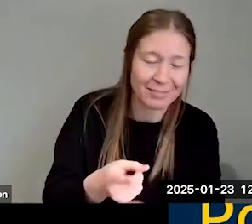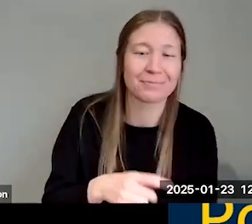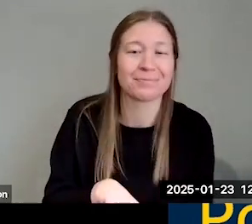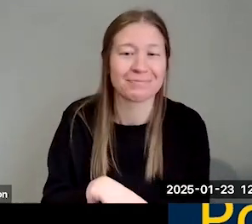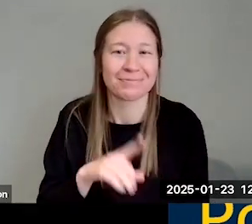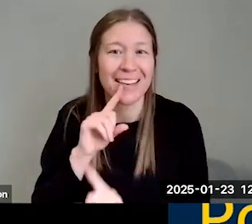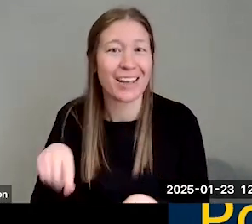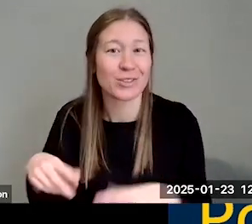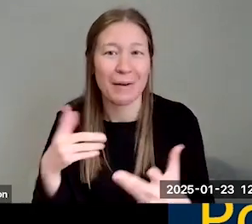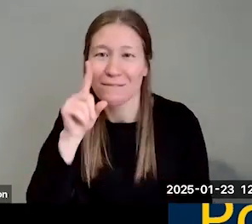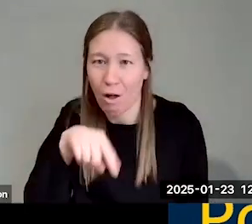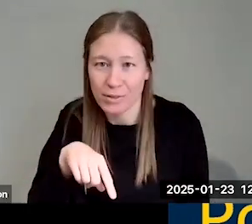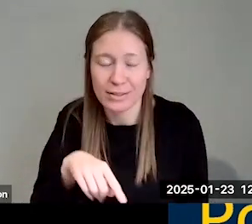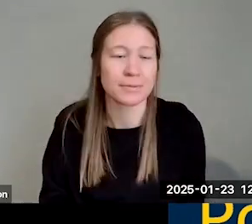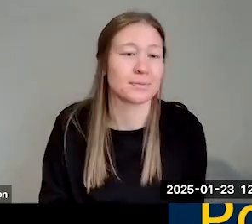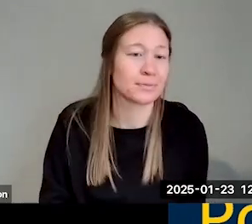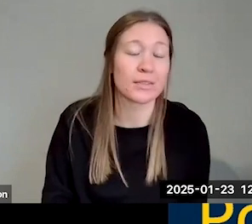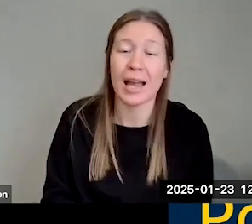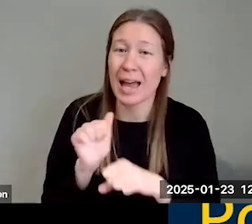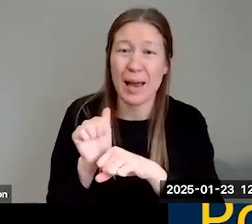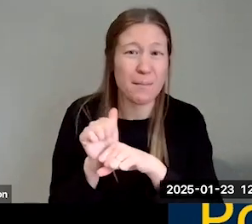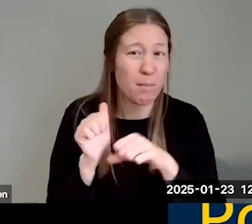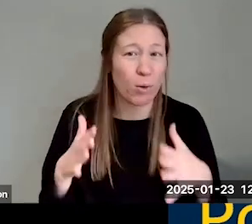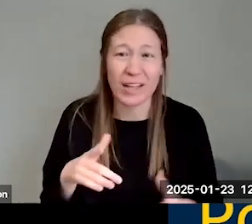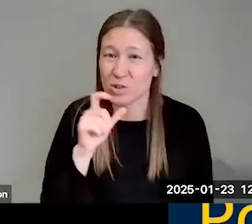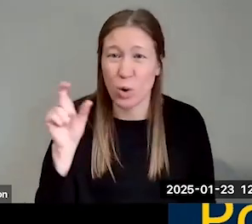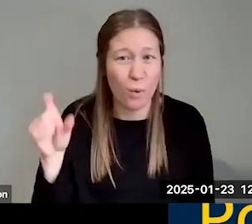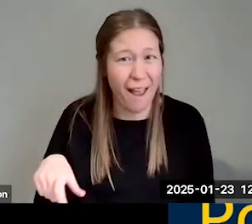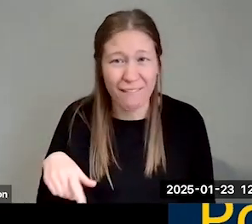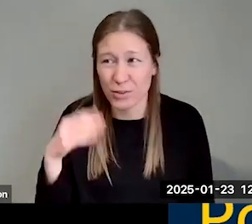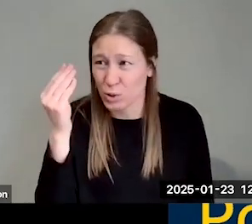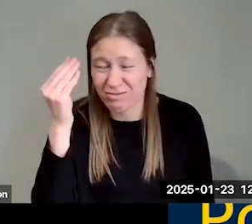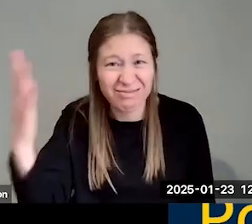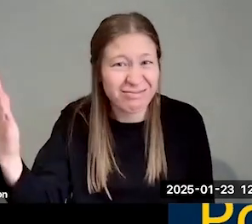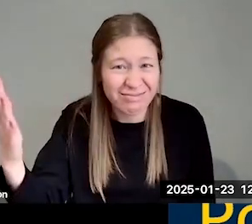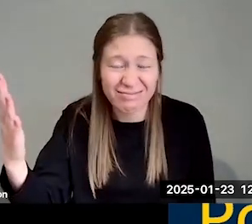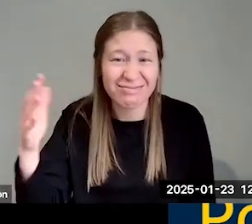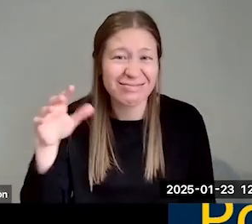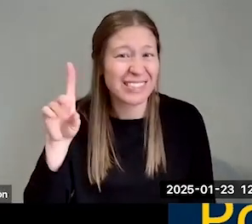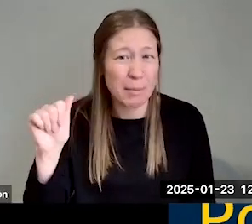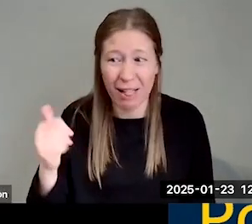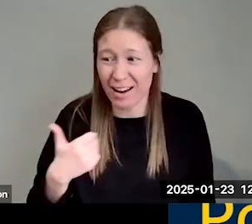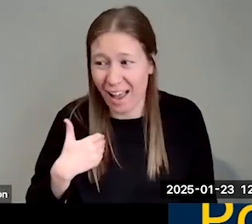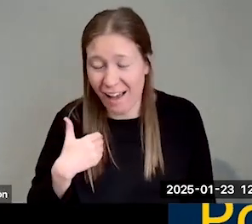Employees do not have to disclose their disability at the time of hire,